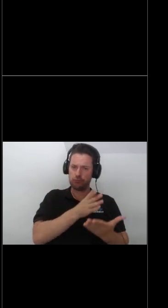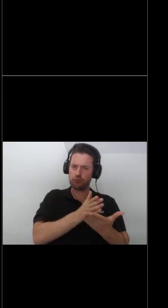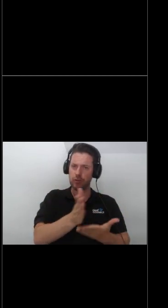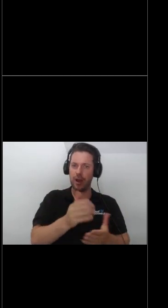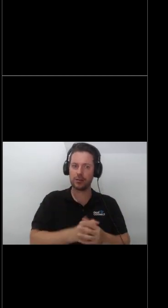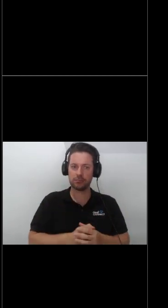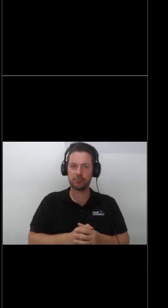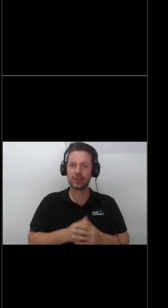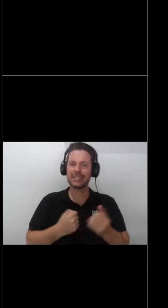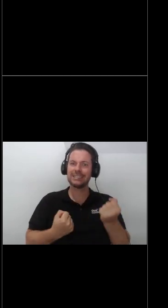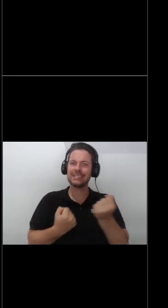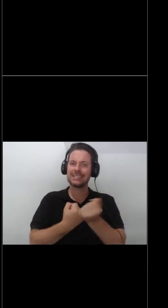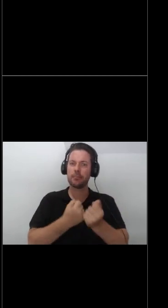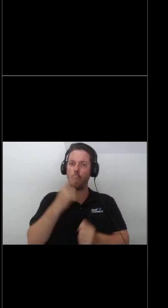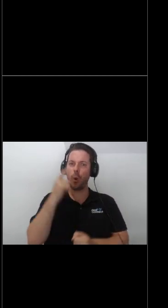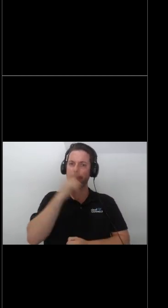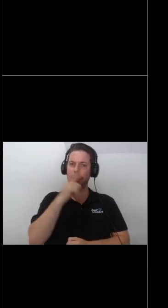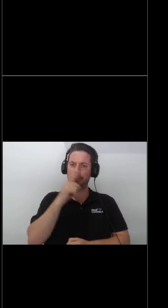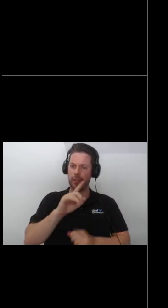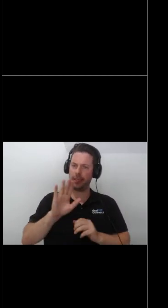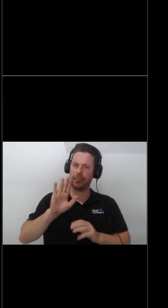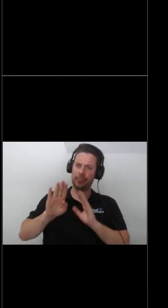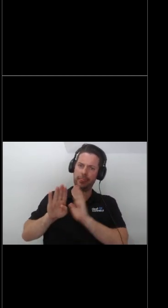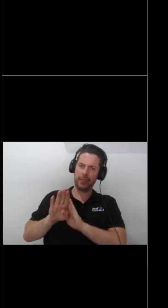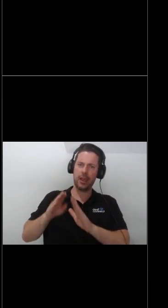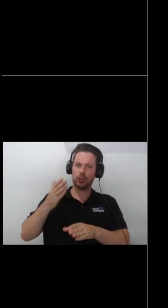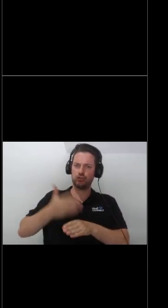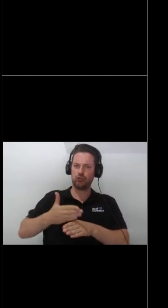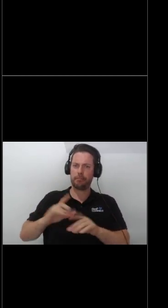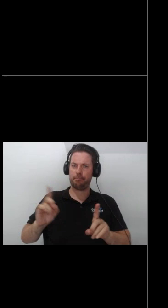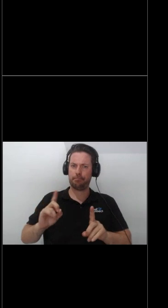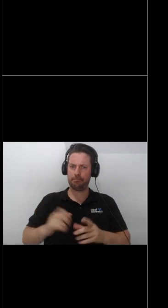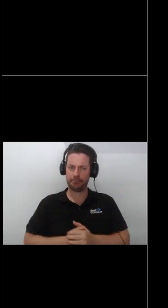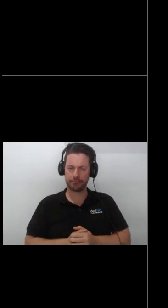and their special considerations in there as well.